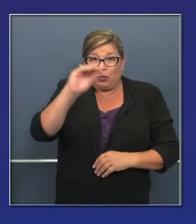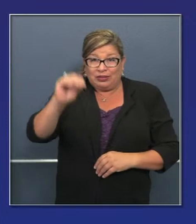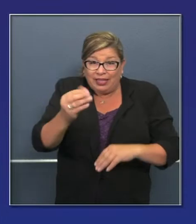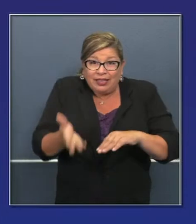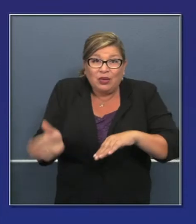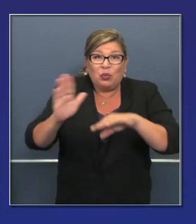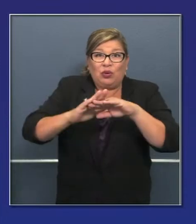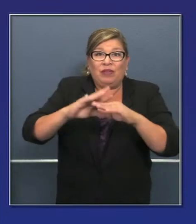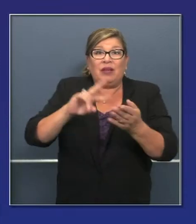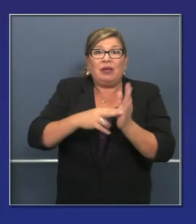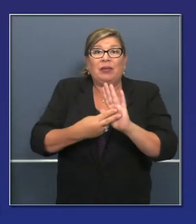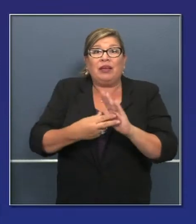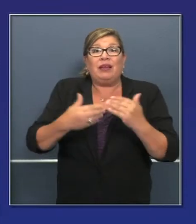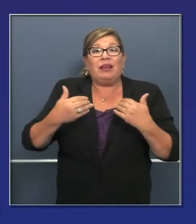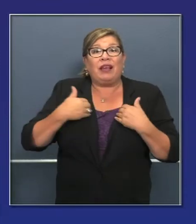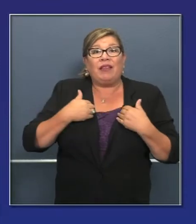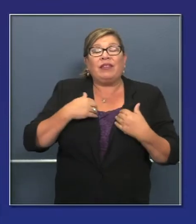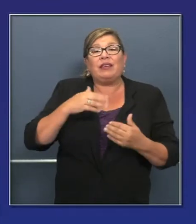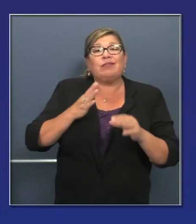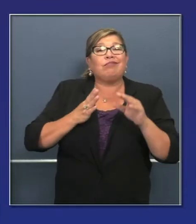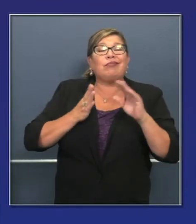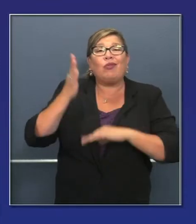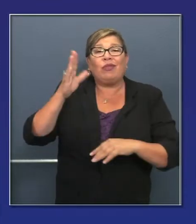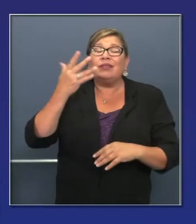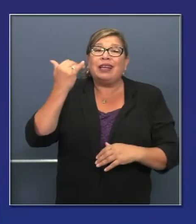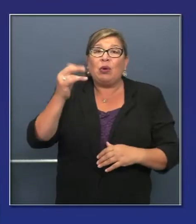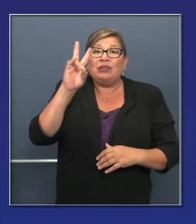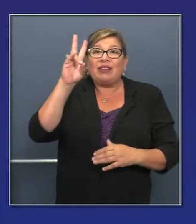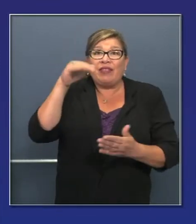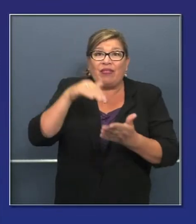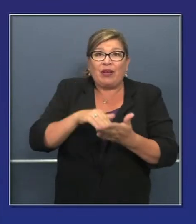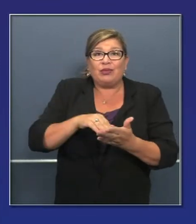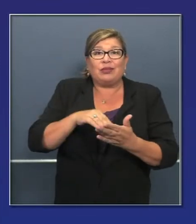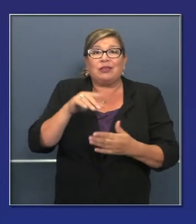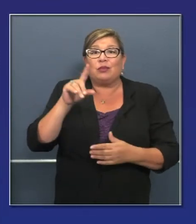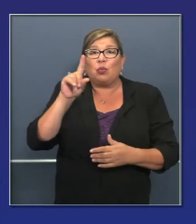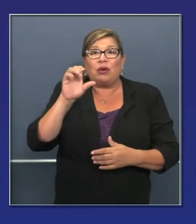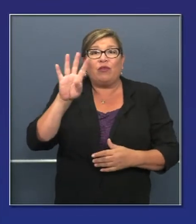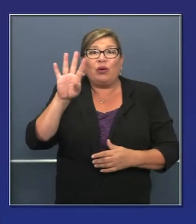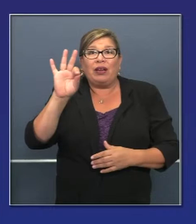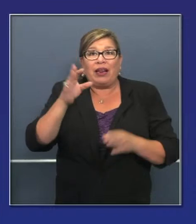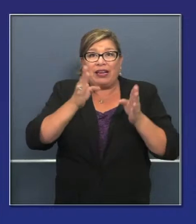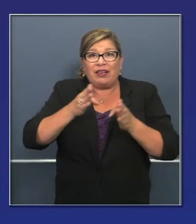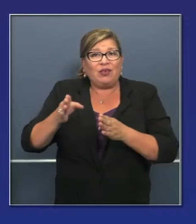individuals over 7,000 individuals a record number here in the state of California that have tested